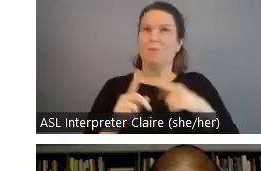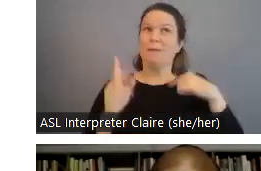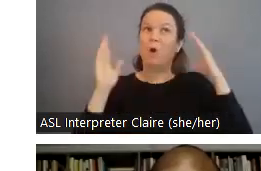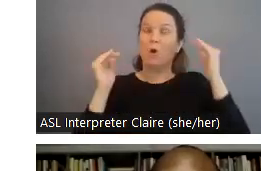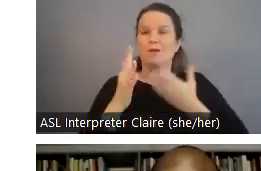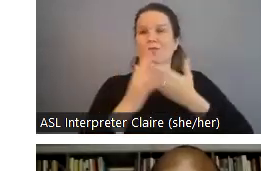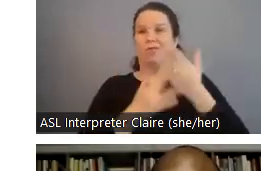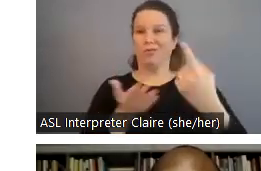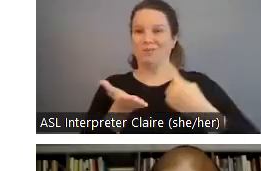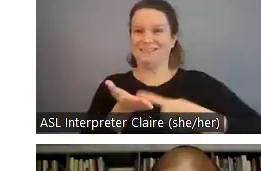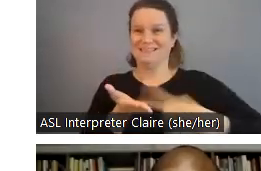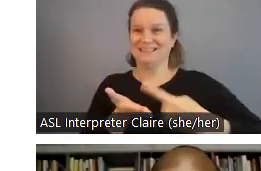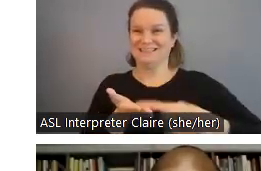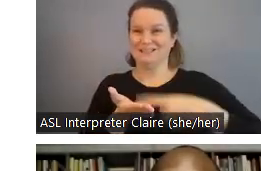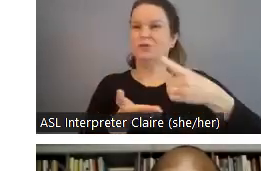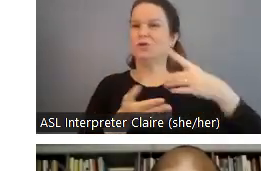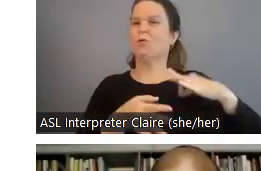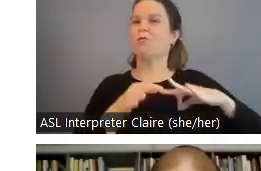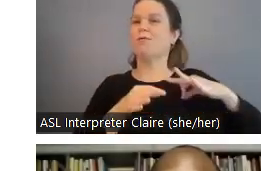two things, that you'll walk away with